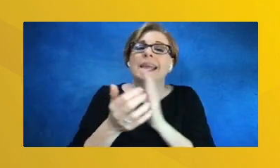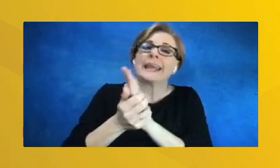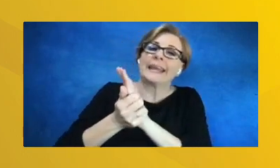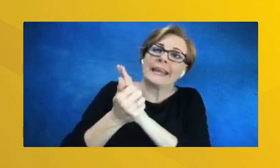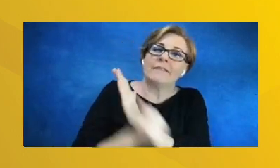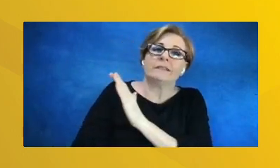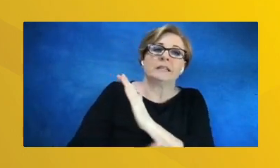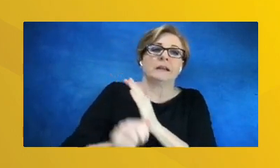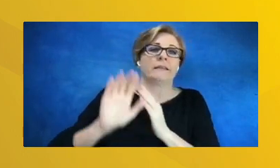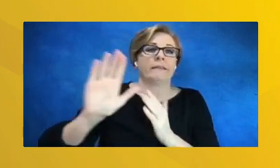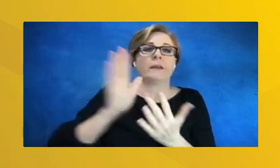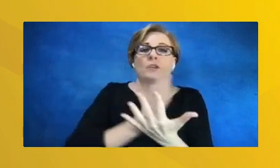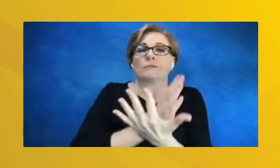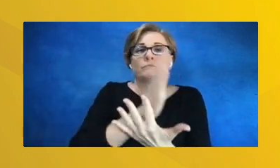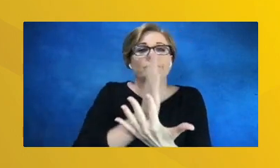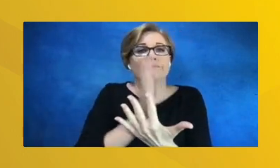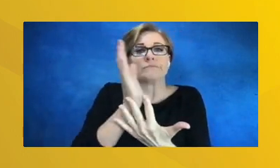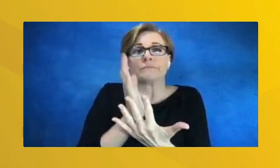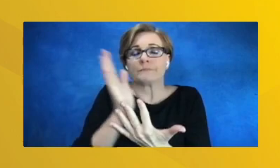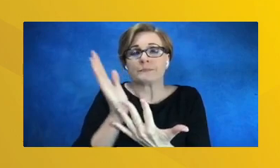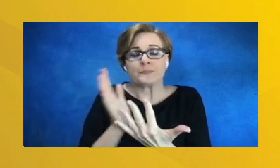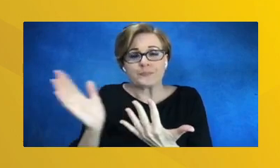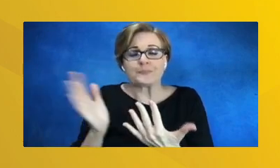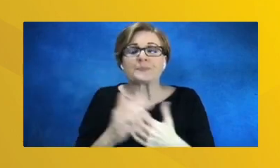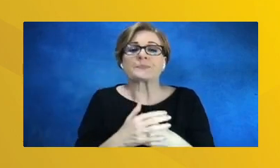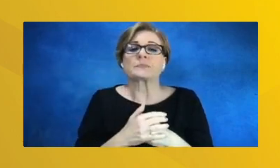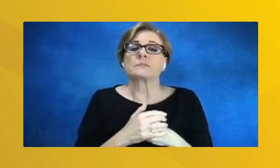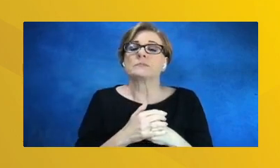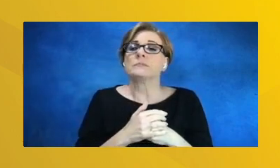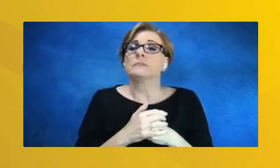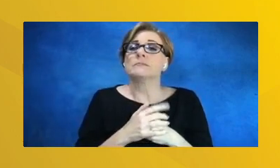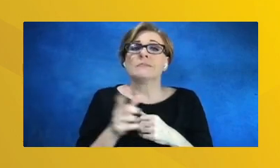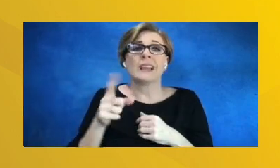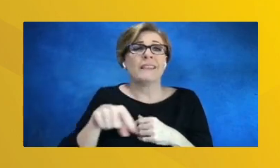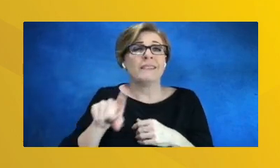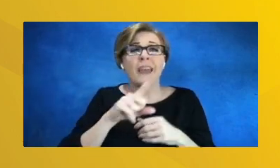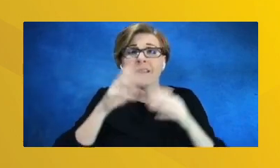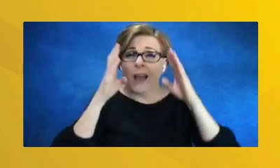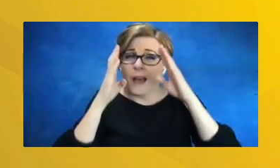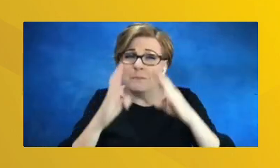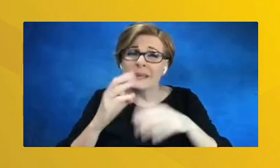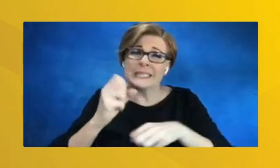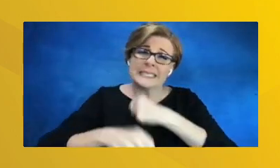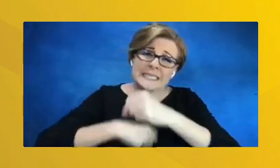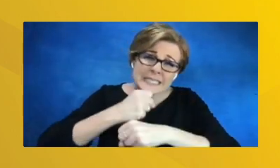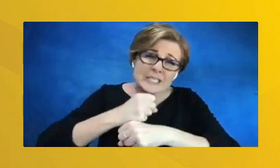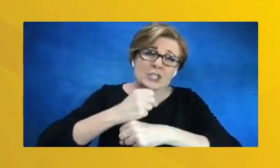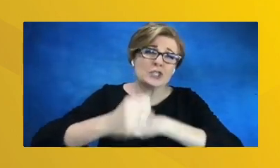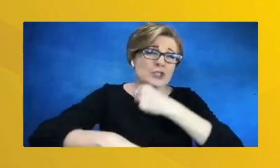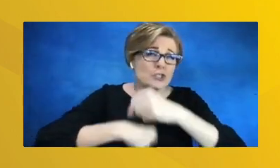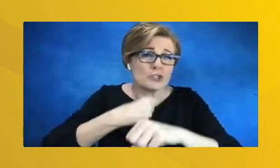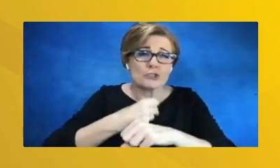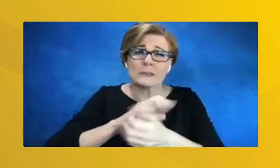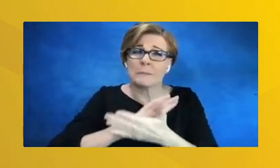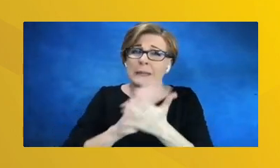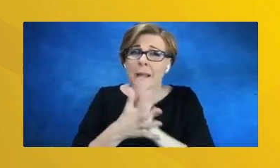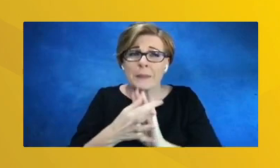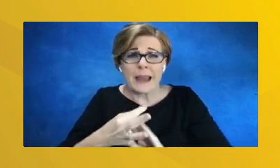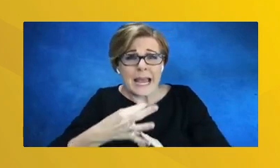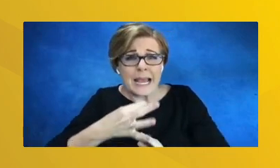And they've spent years and years honing in their skills and really discovering the best